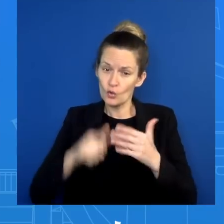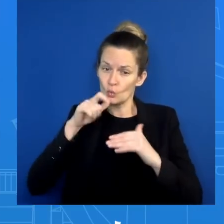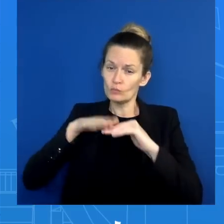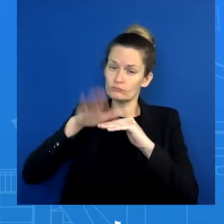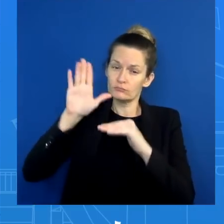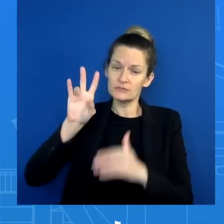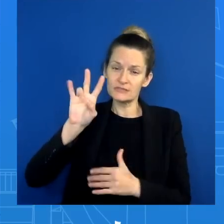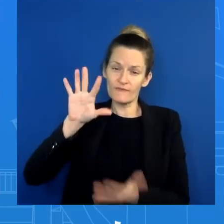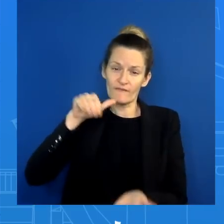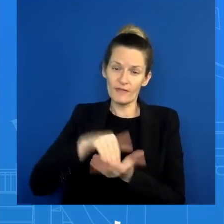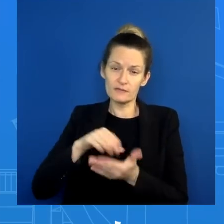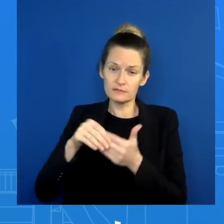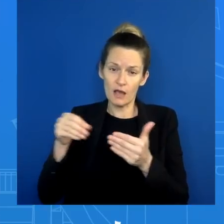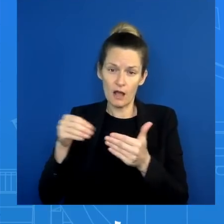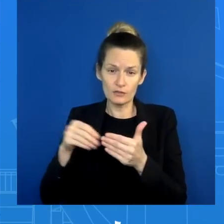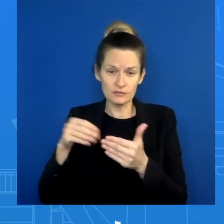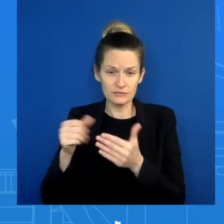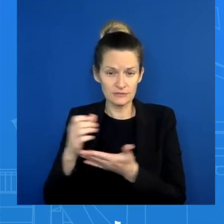is trying to give some breathing room for people